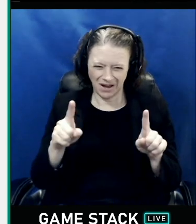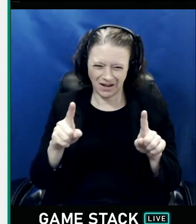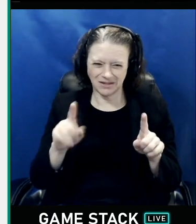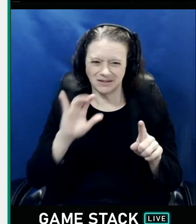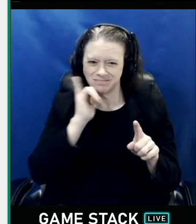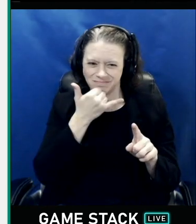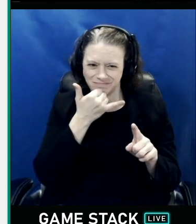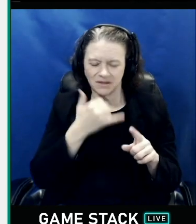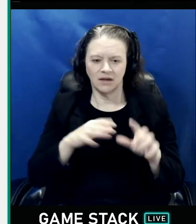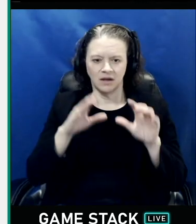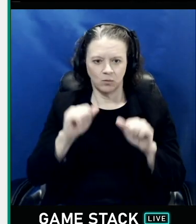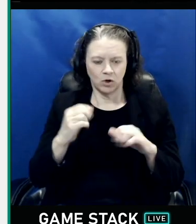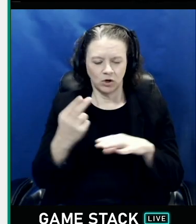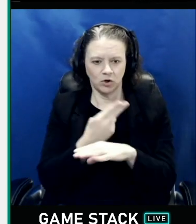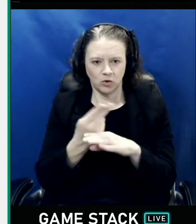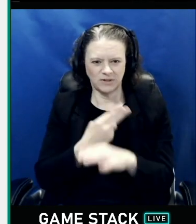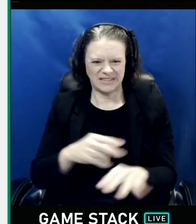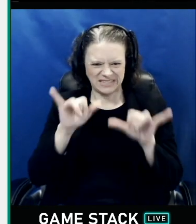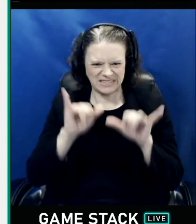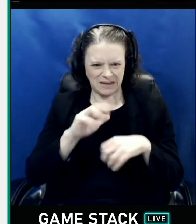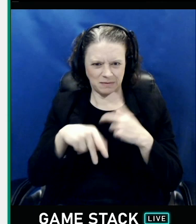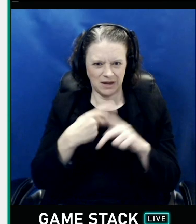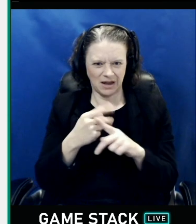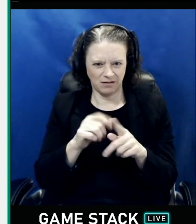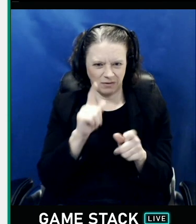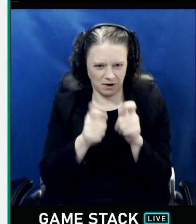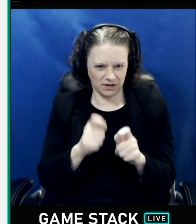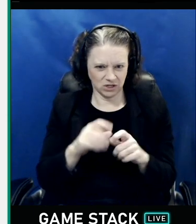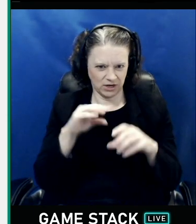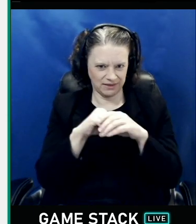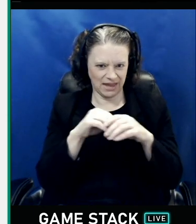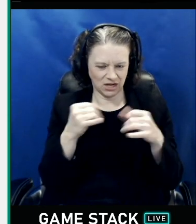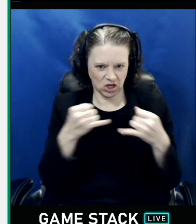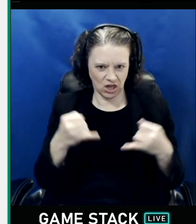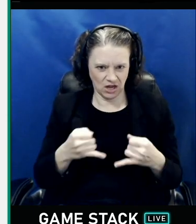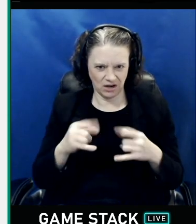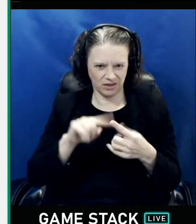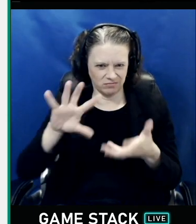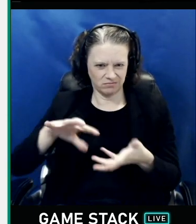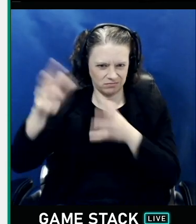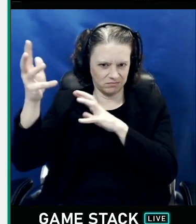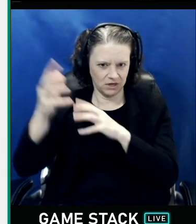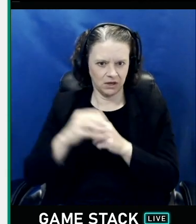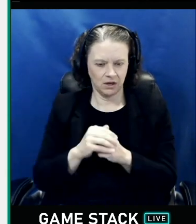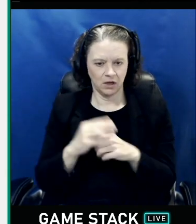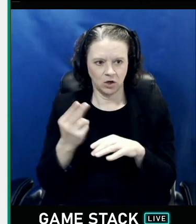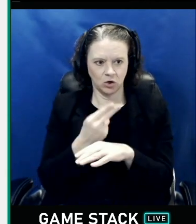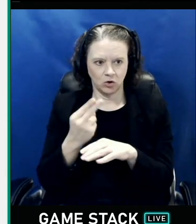same cache line while using their thread data in the callback function. Simply padding each thread data element using alignas as